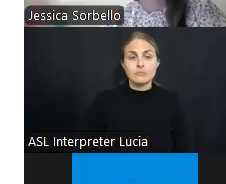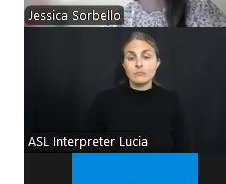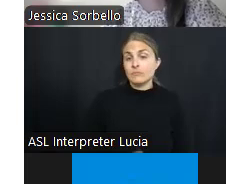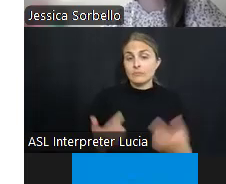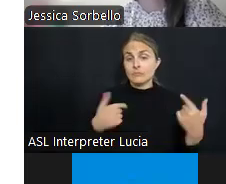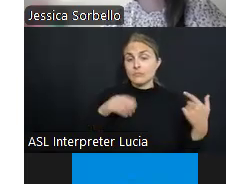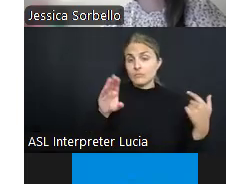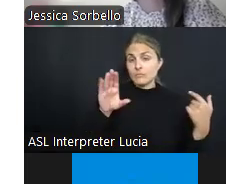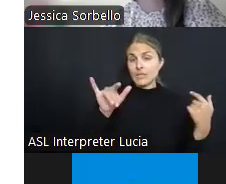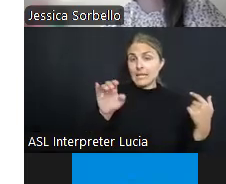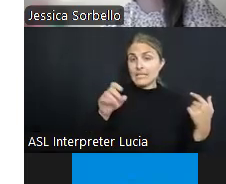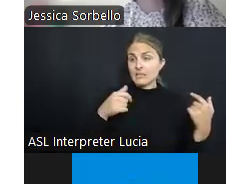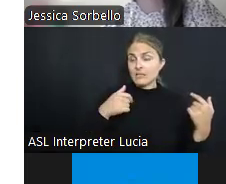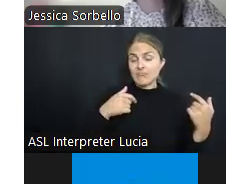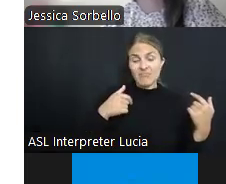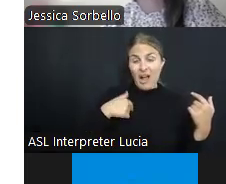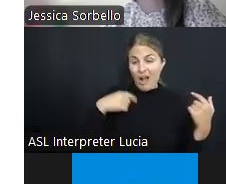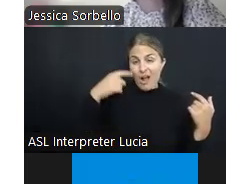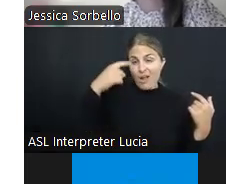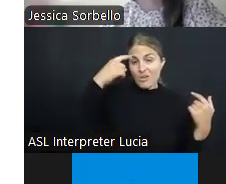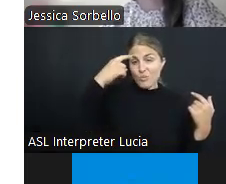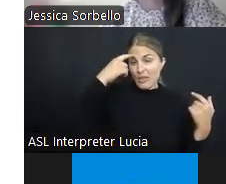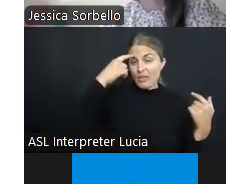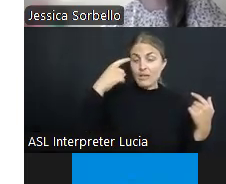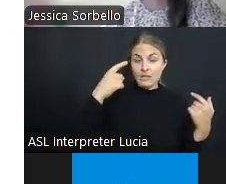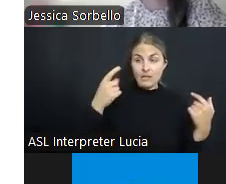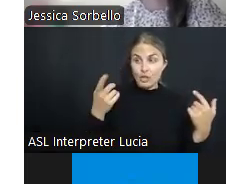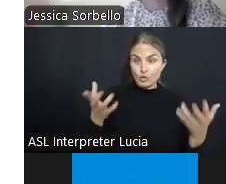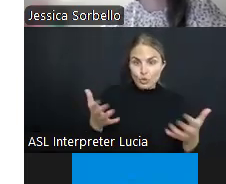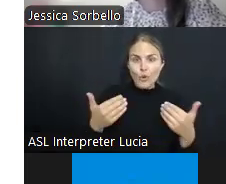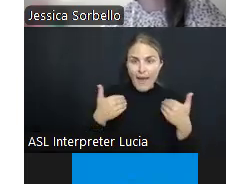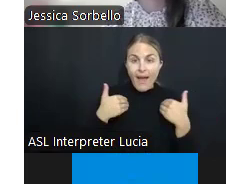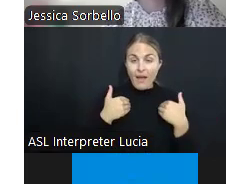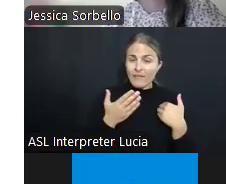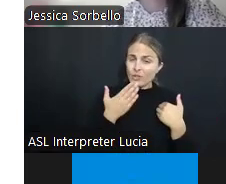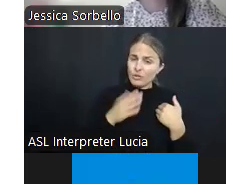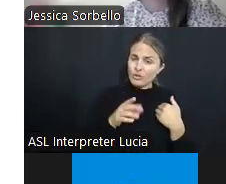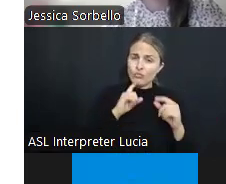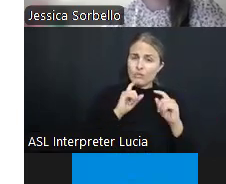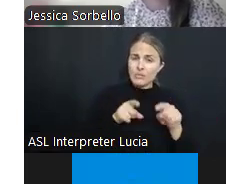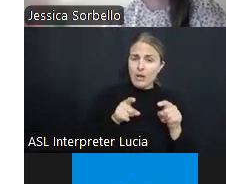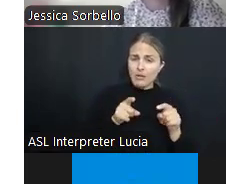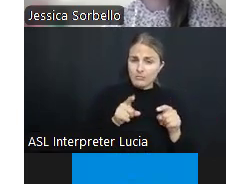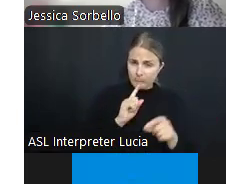to that? »JESSICA SORBELLO: Well, there is a lot of bad one .